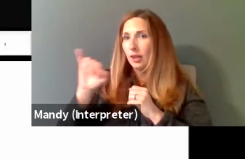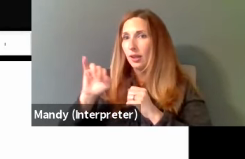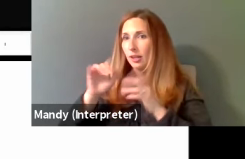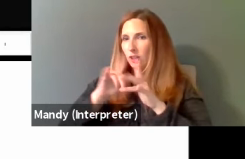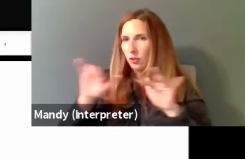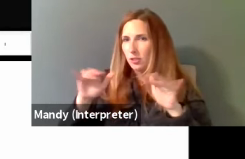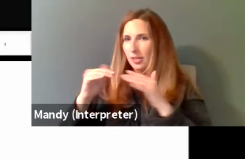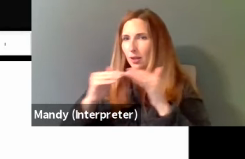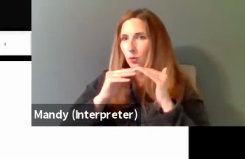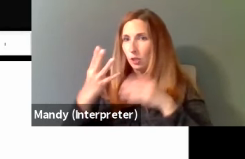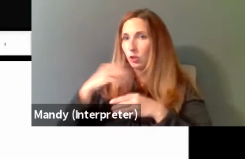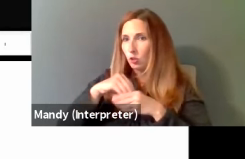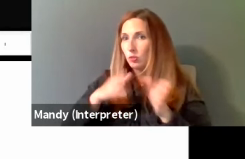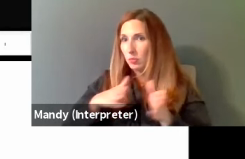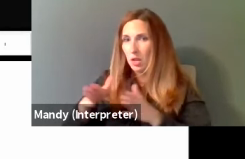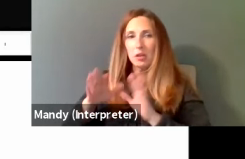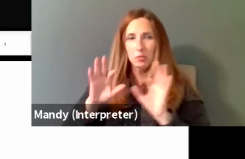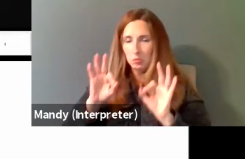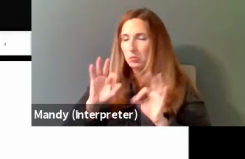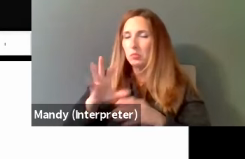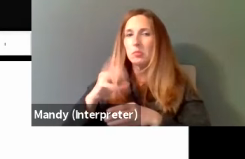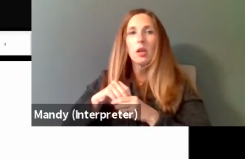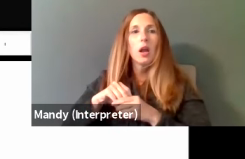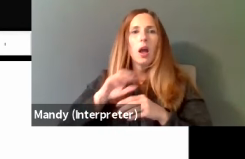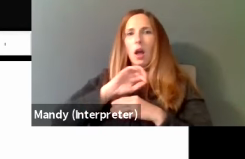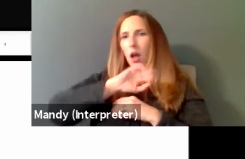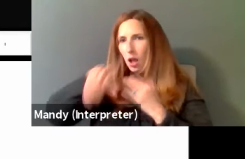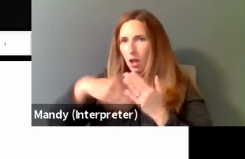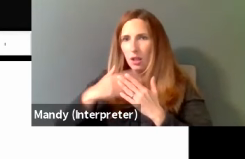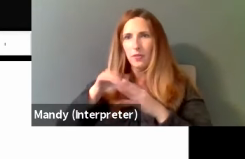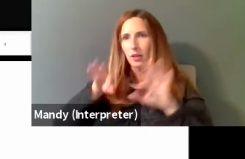All of this would be poured into this section on your LAP.